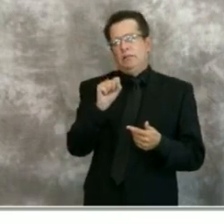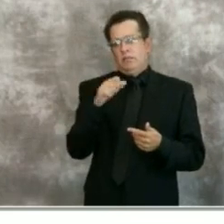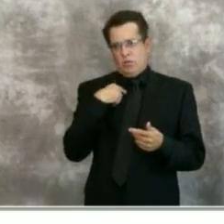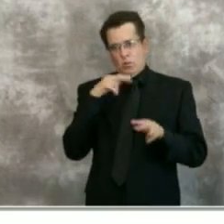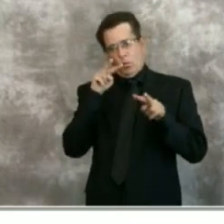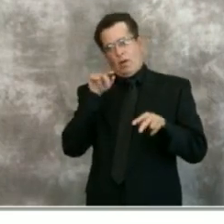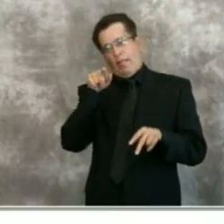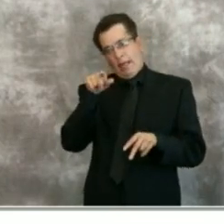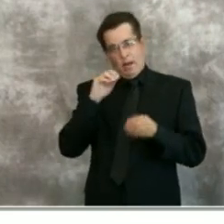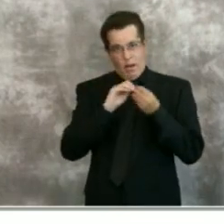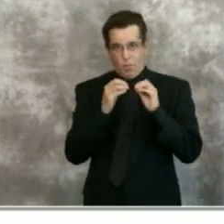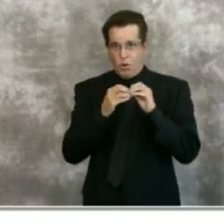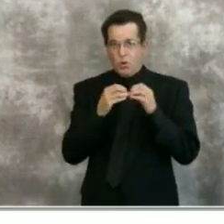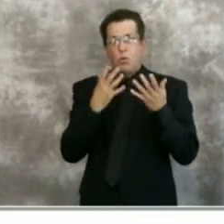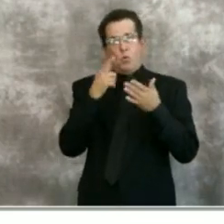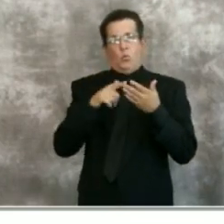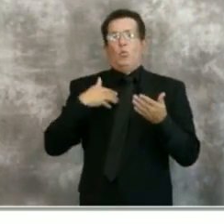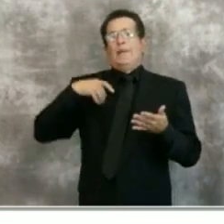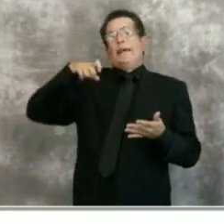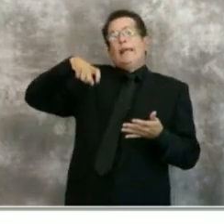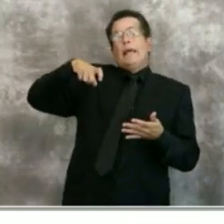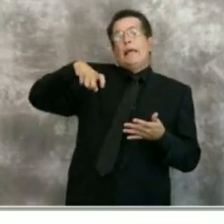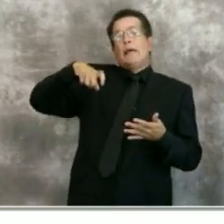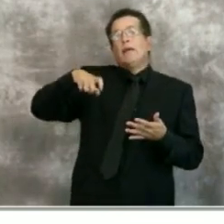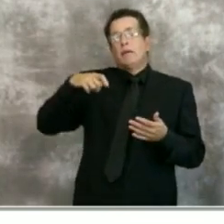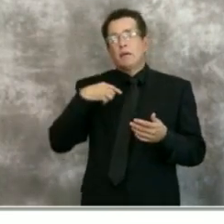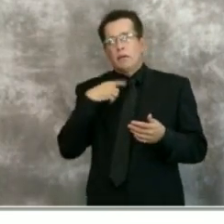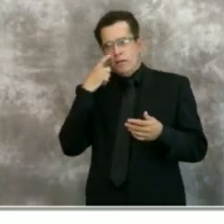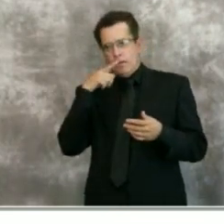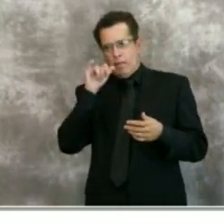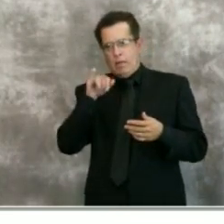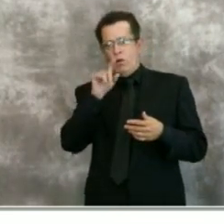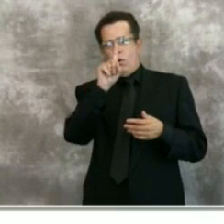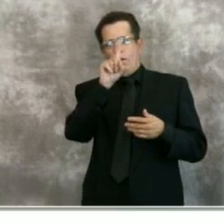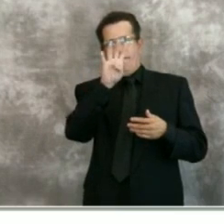50'S AND WE'VE BEEN GOING BACK AND FORTH. FOR THE LAST 6